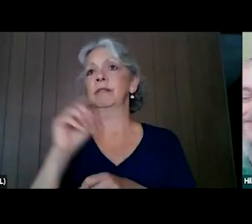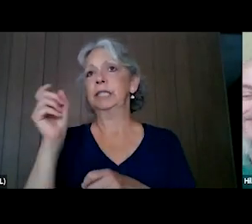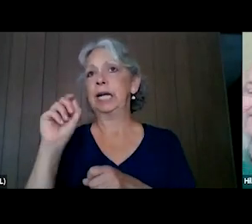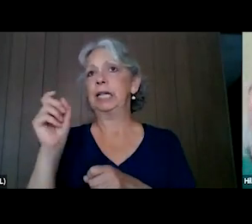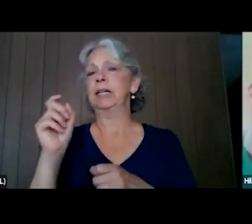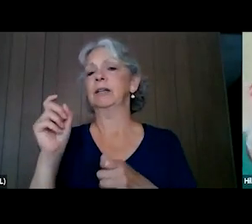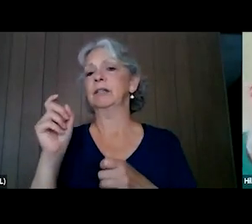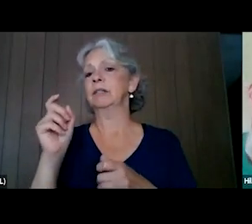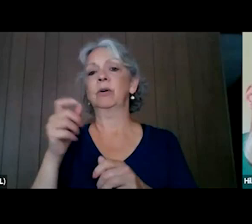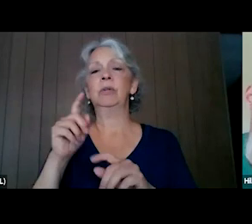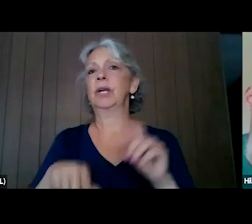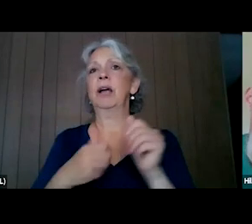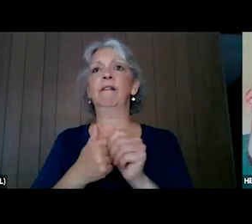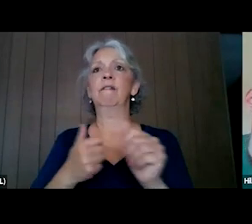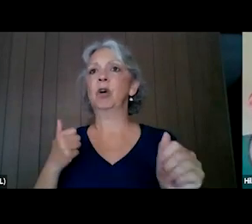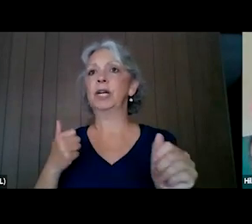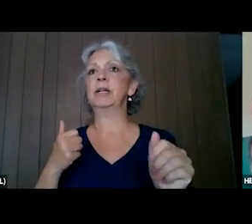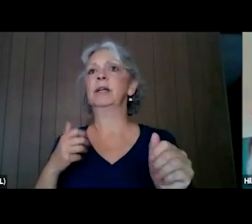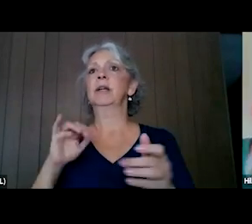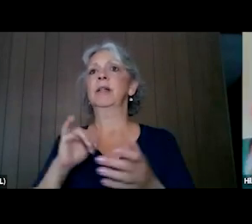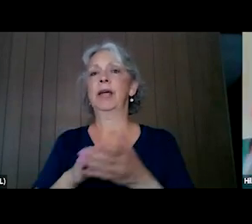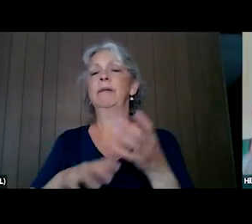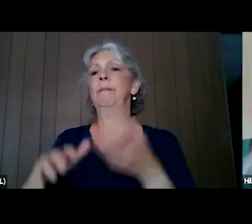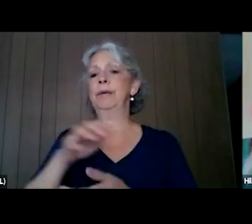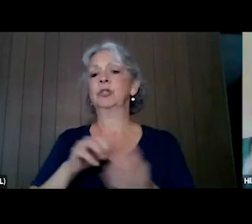It's completely unavoidable to have this in your supply. Brian, do you wanna add anything to that?